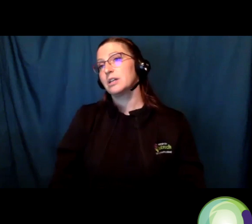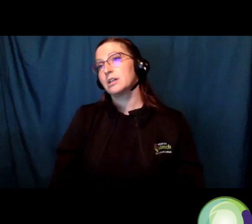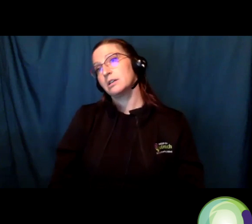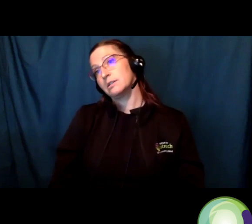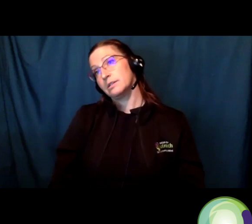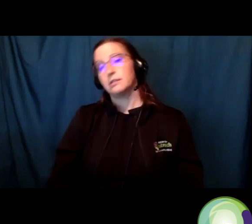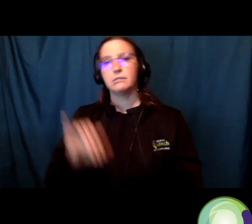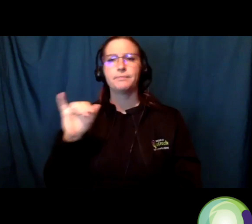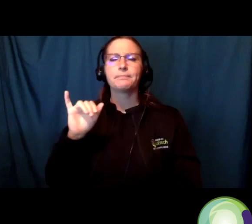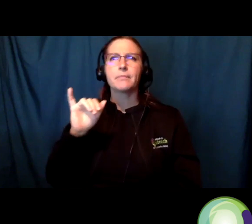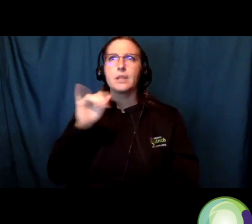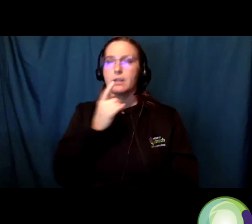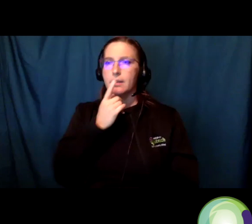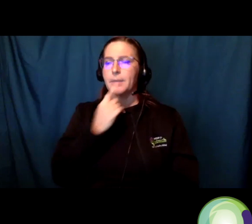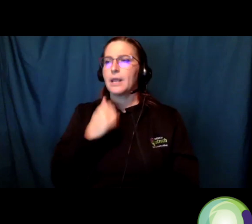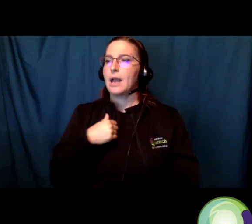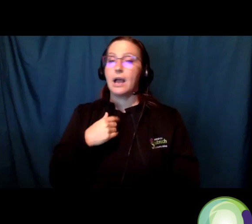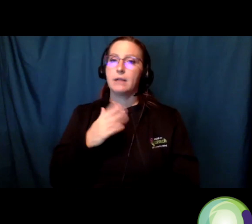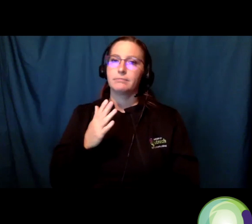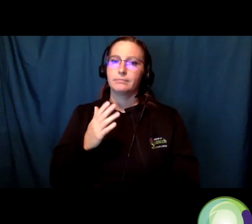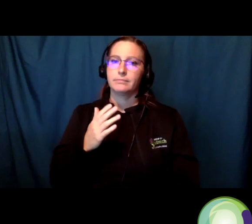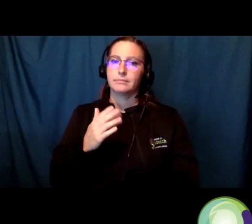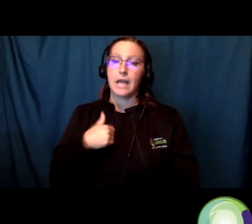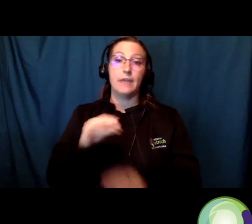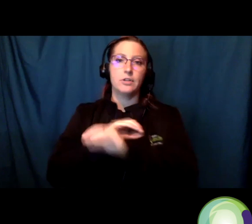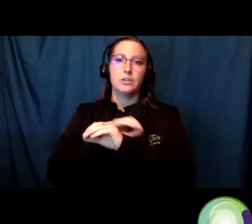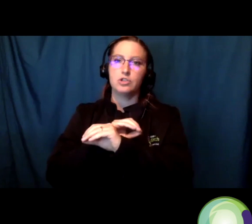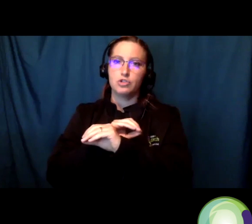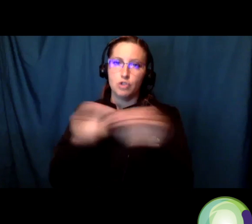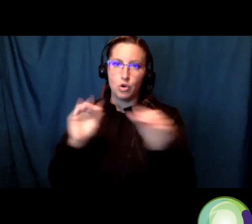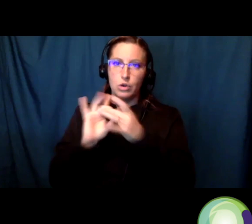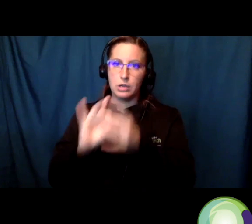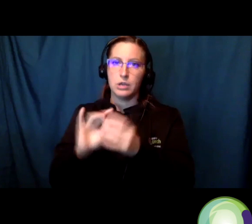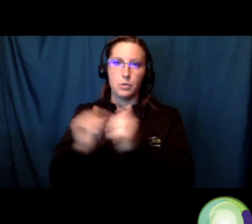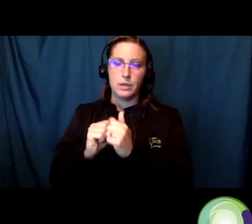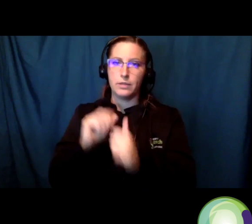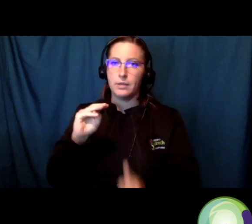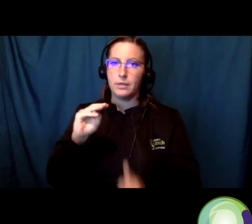um not to because I have no association with MeD-EL. I state that like nothing